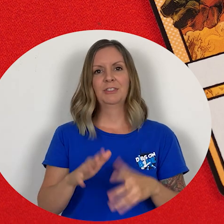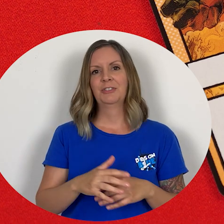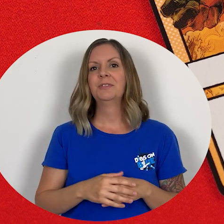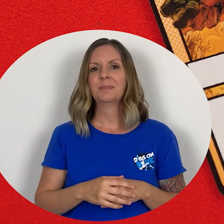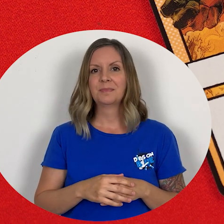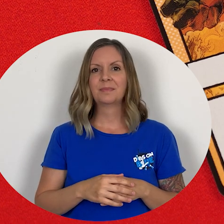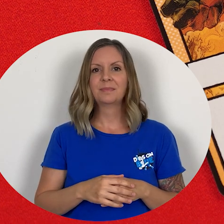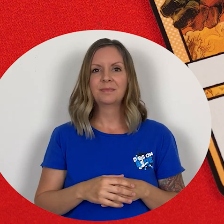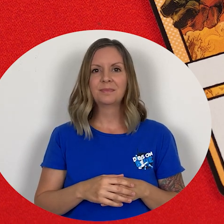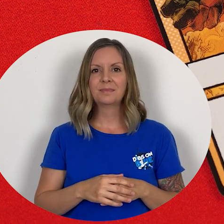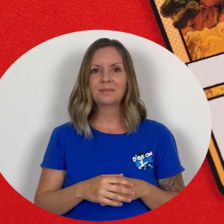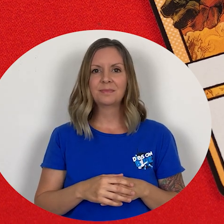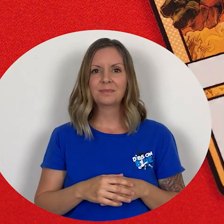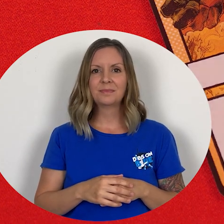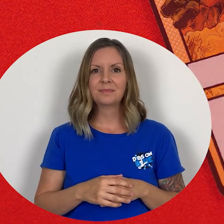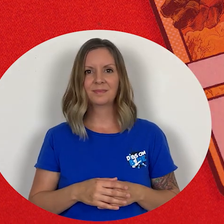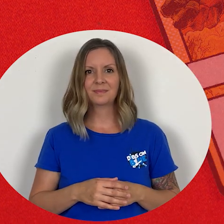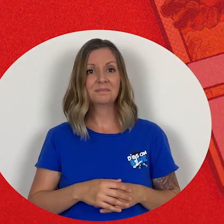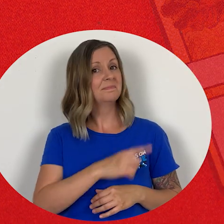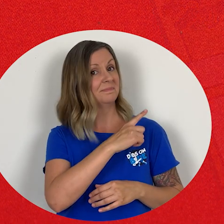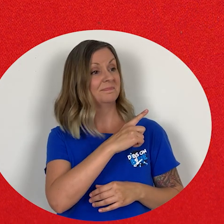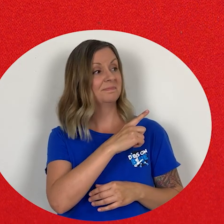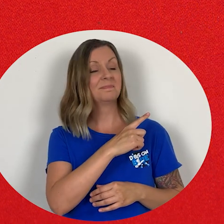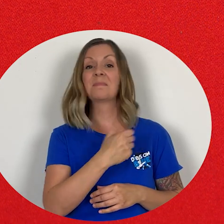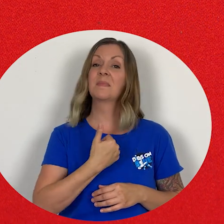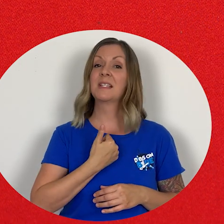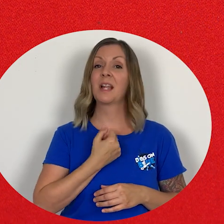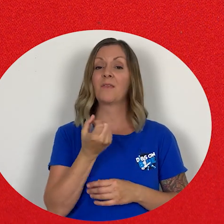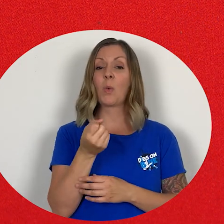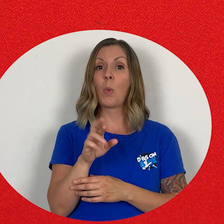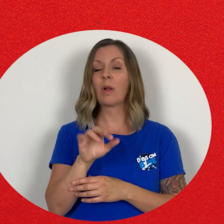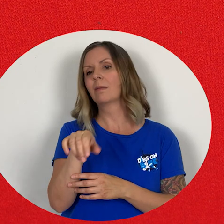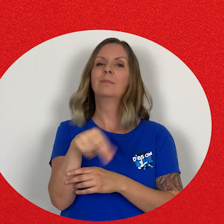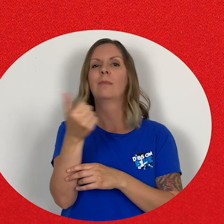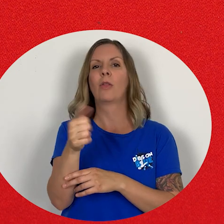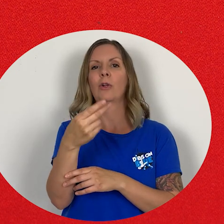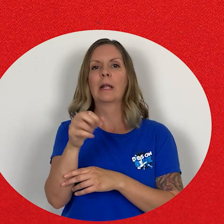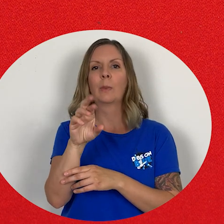in front of you and your turn ends. The value 4 Hero cards let the player give themselves